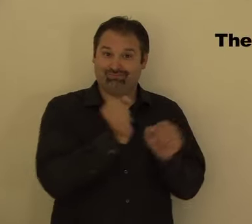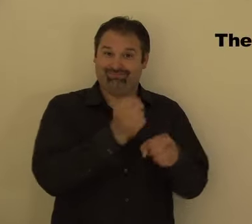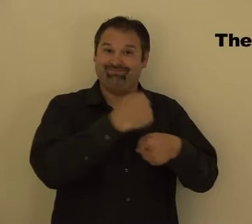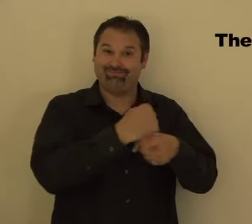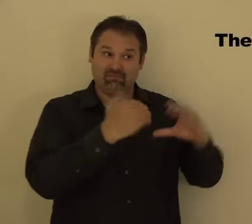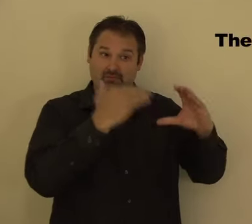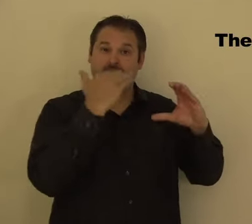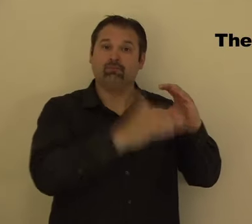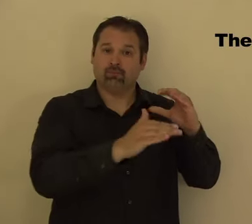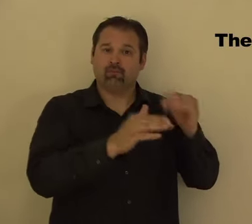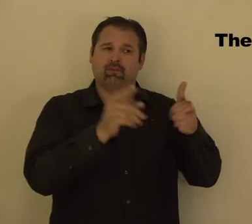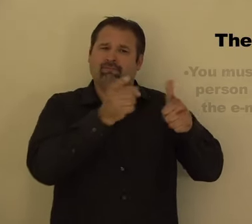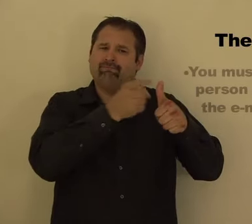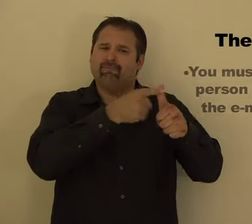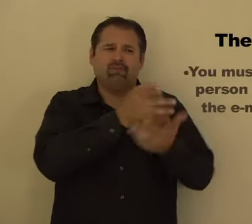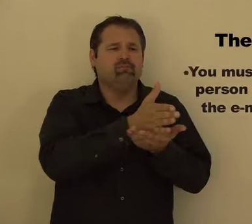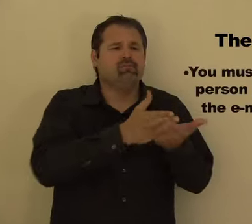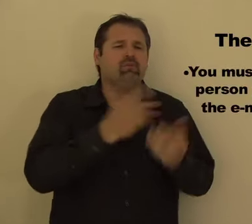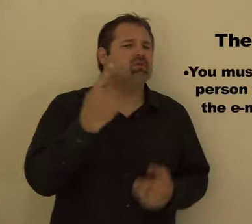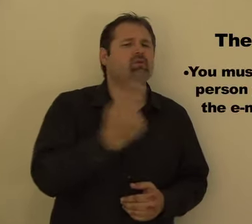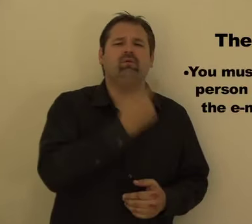person you are sending the email to.